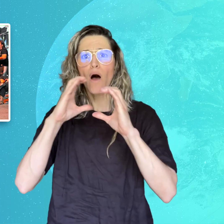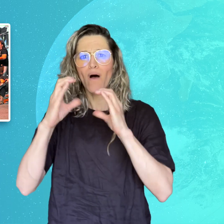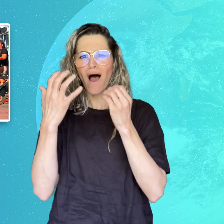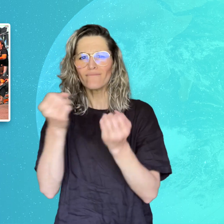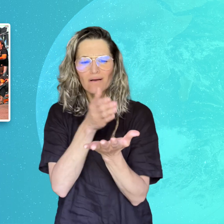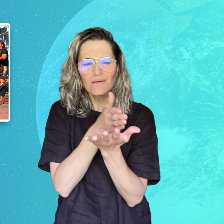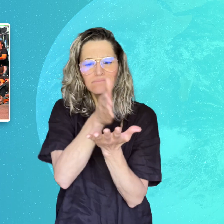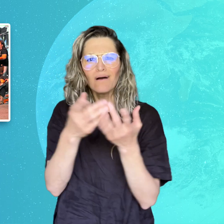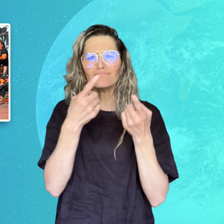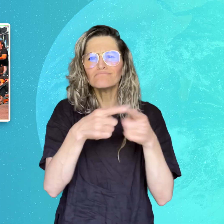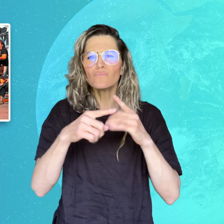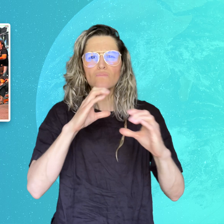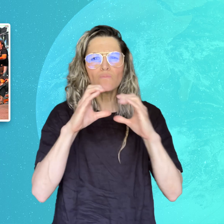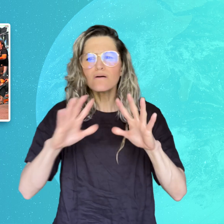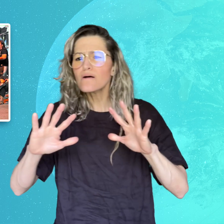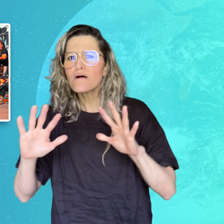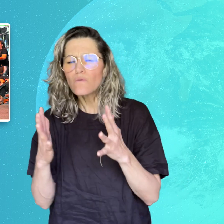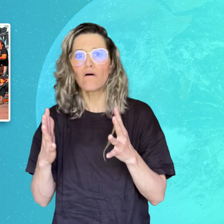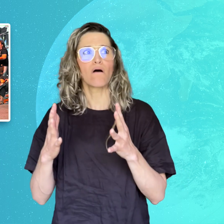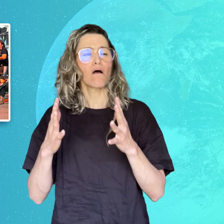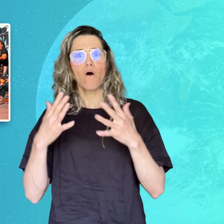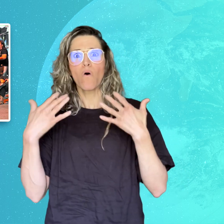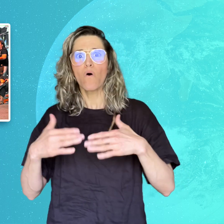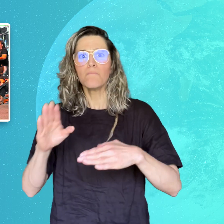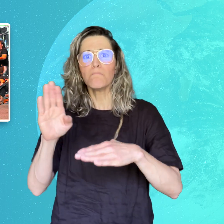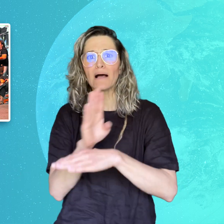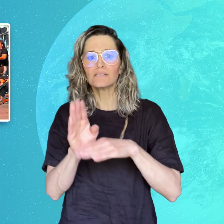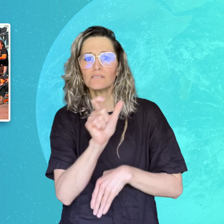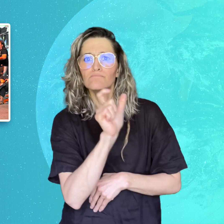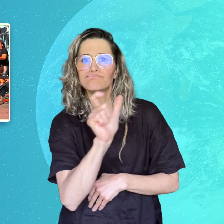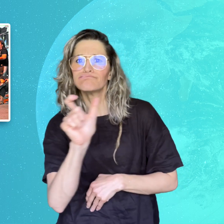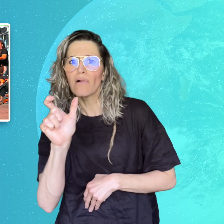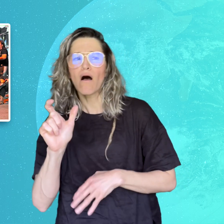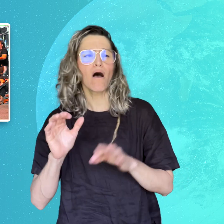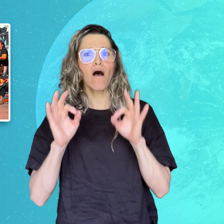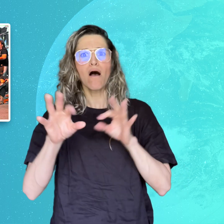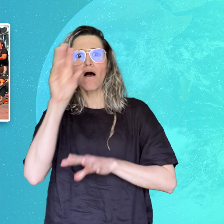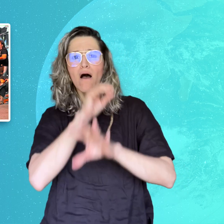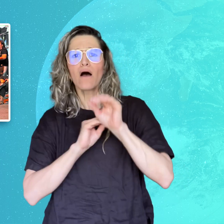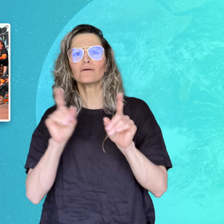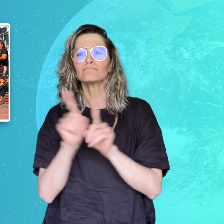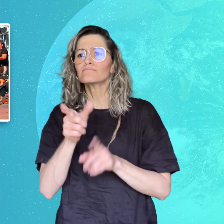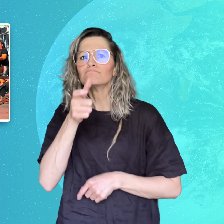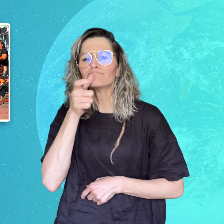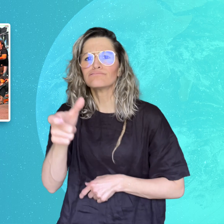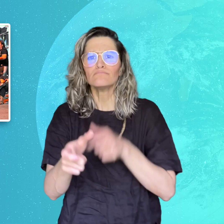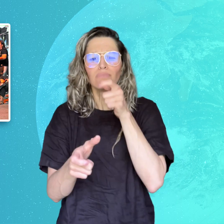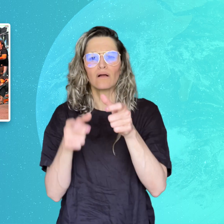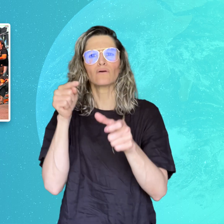business terms, and idioms common in different cultures